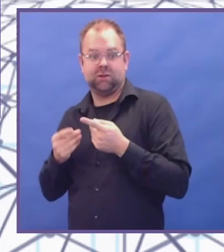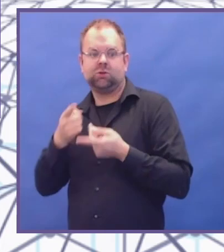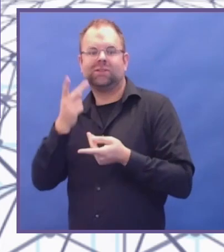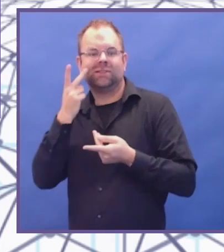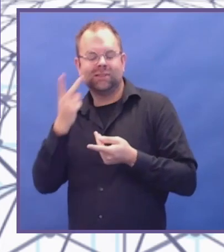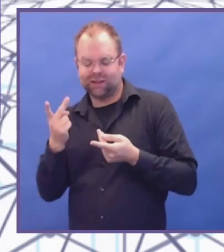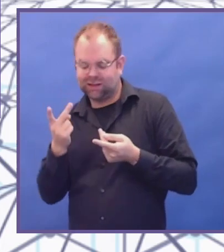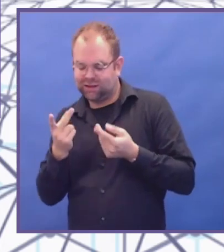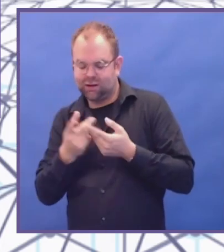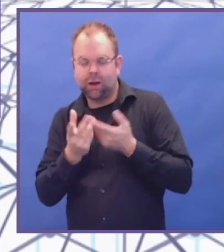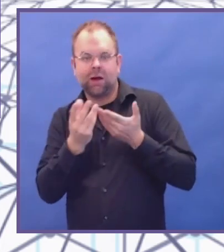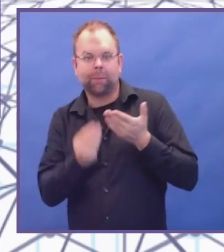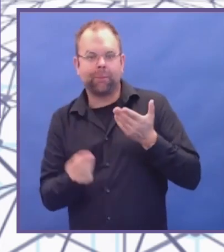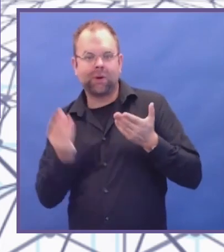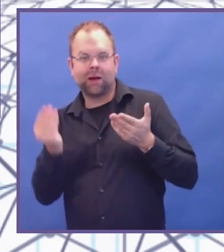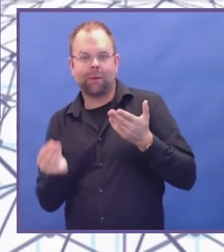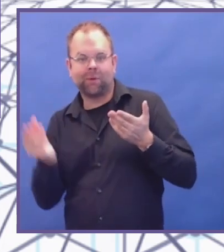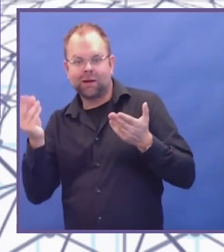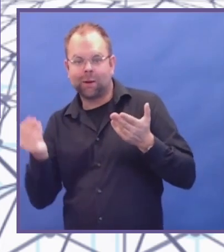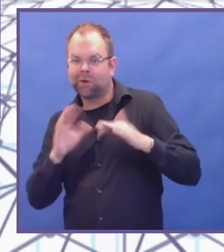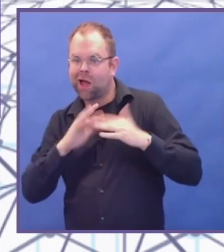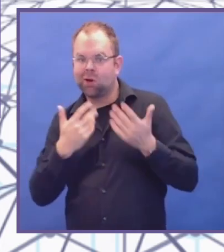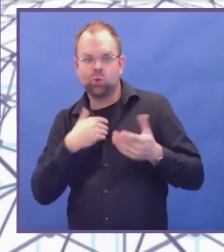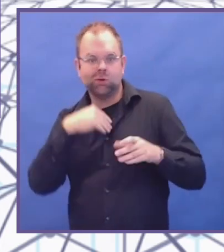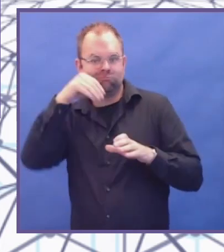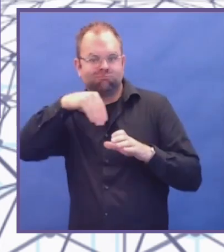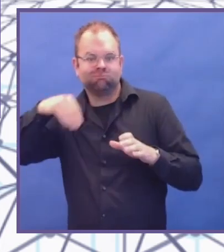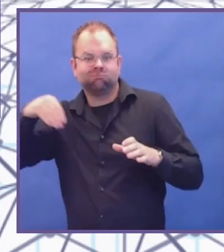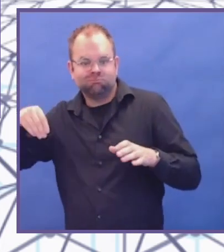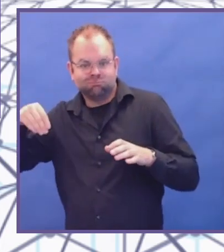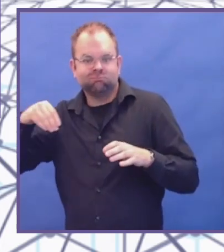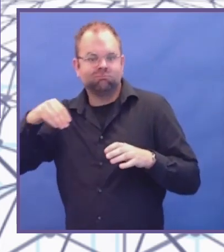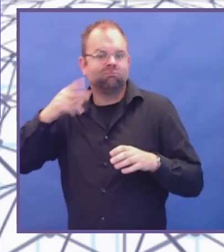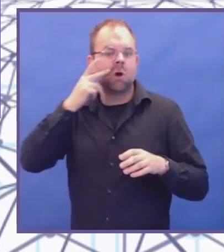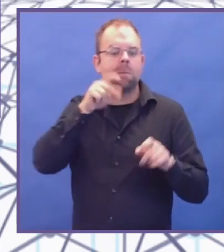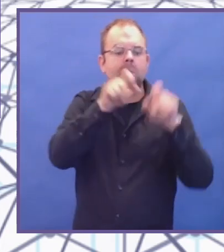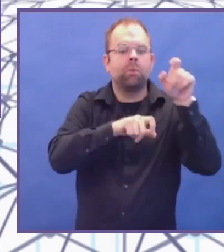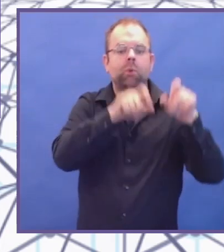public health data sets, even those targeted towards capturing it in a comprehensive way.